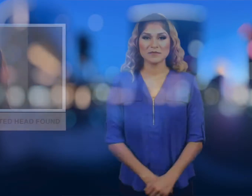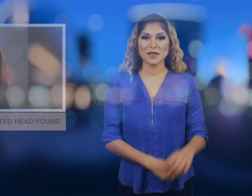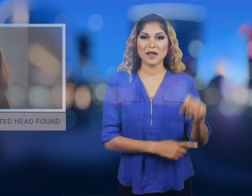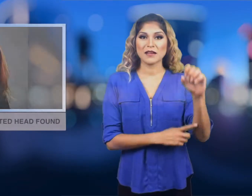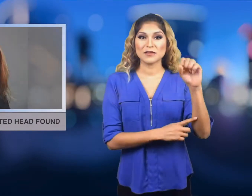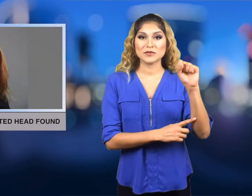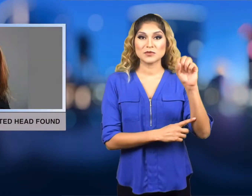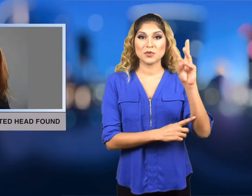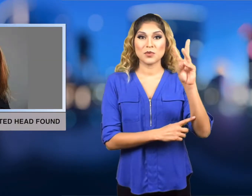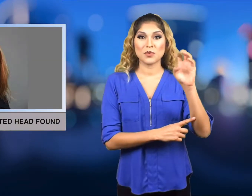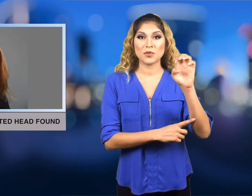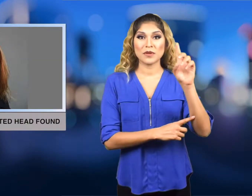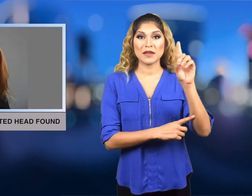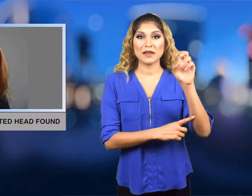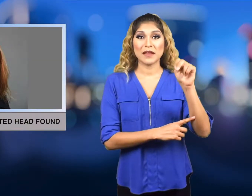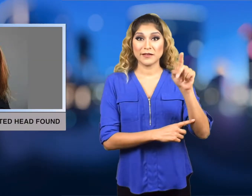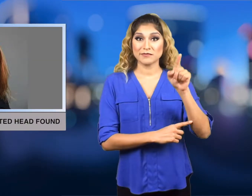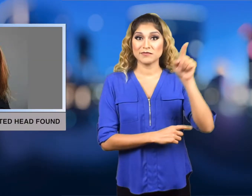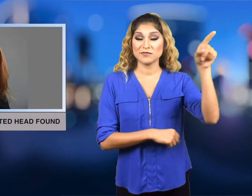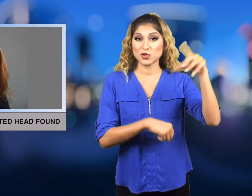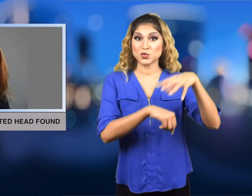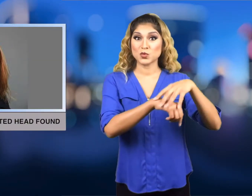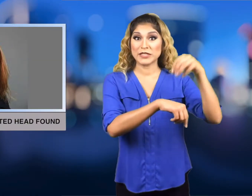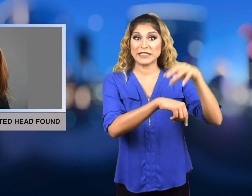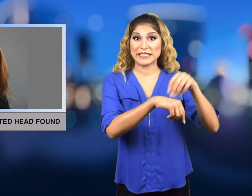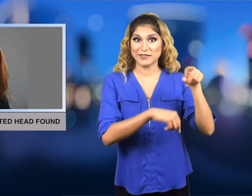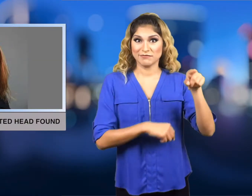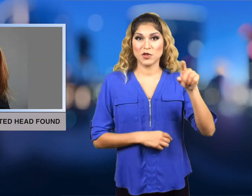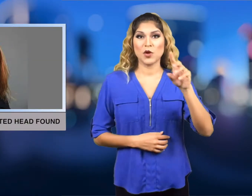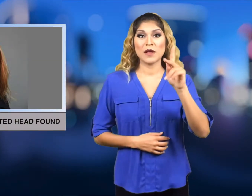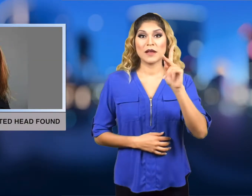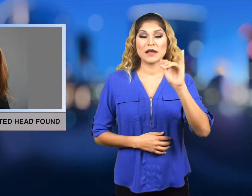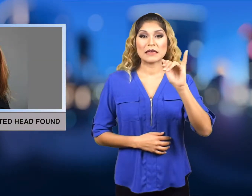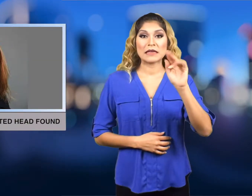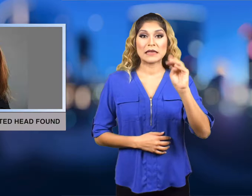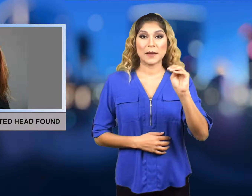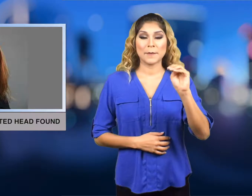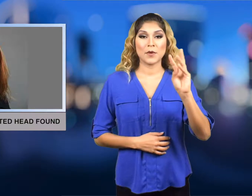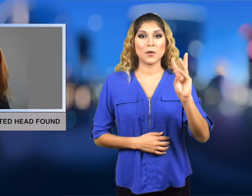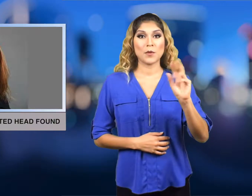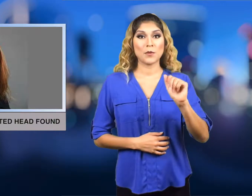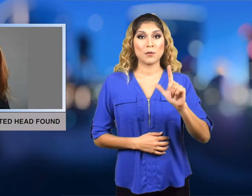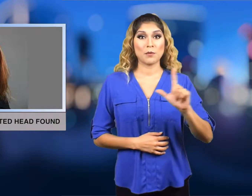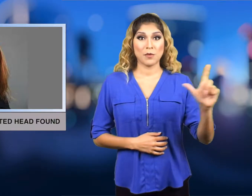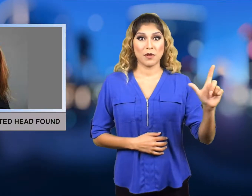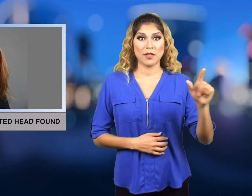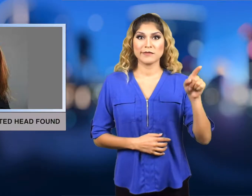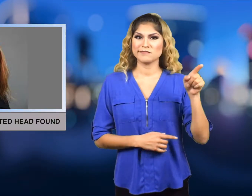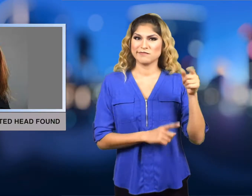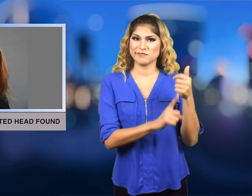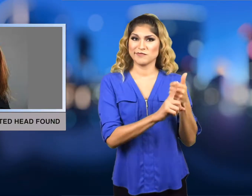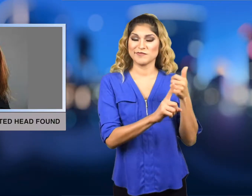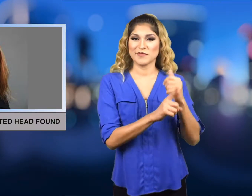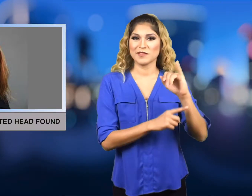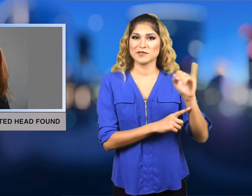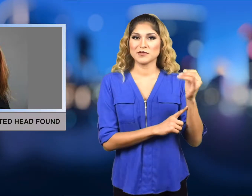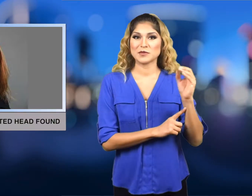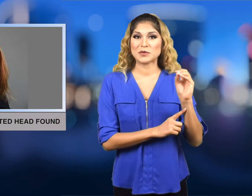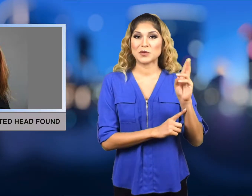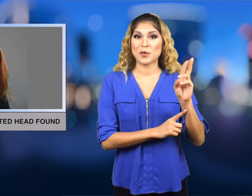In Sweden, police say they have found missing